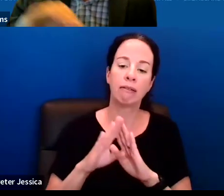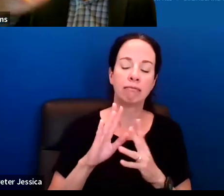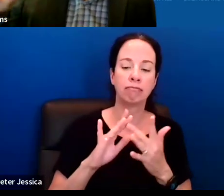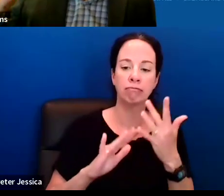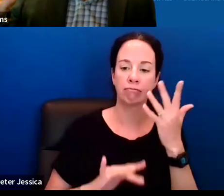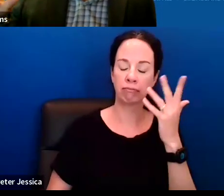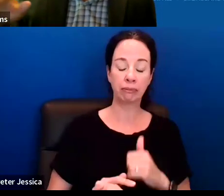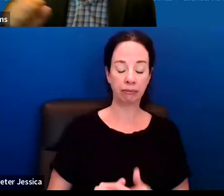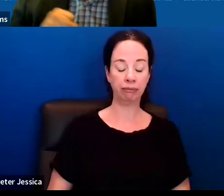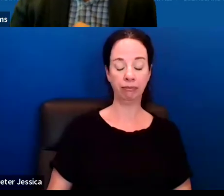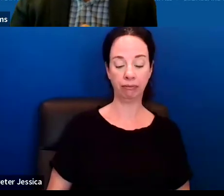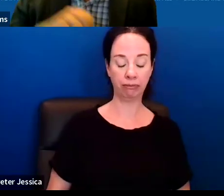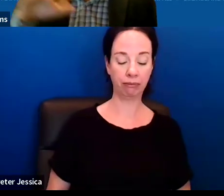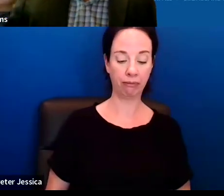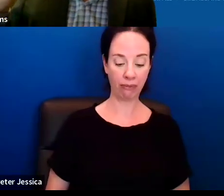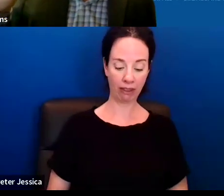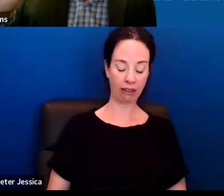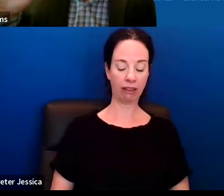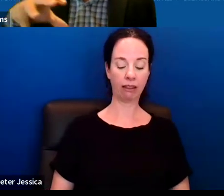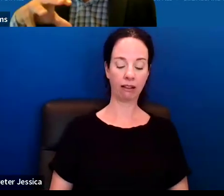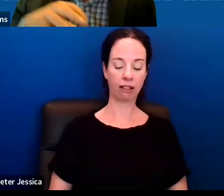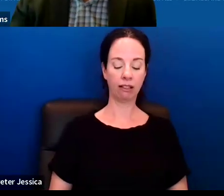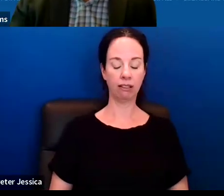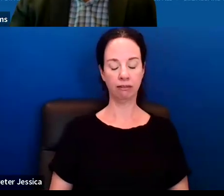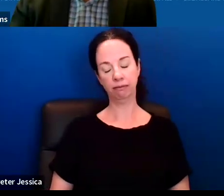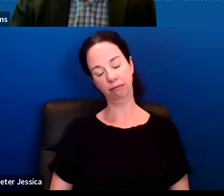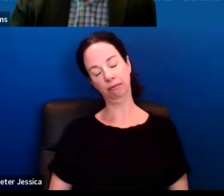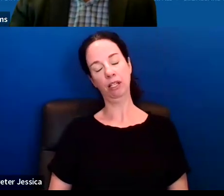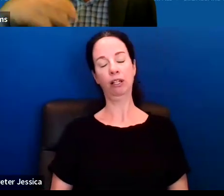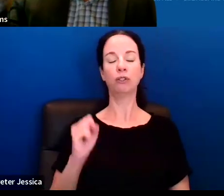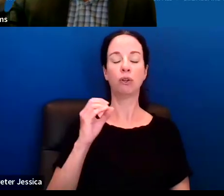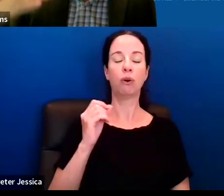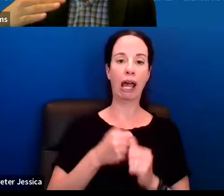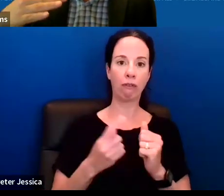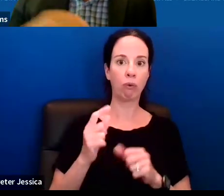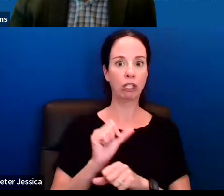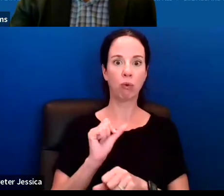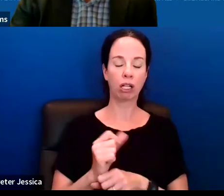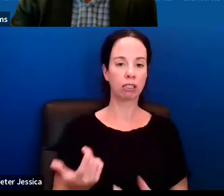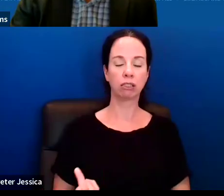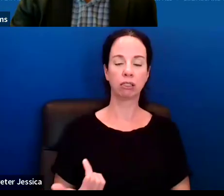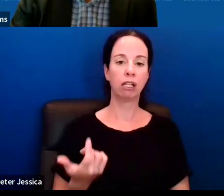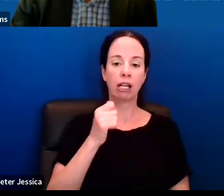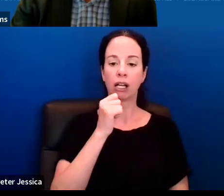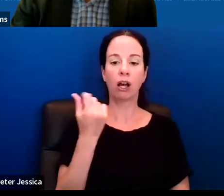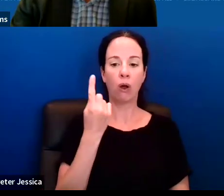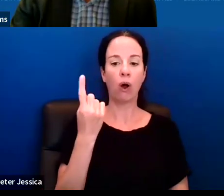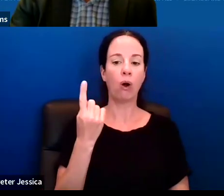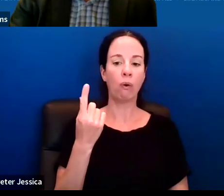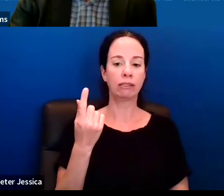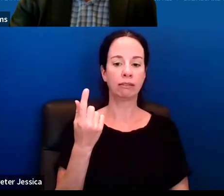So everyone is doing some work or another, not always quantified in the same place. But then,